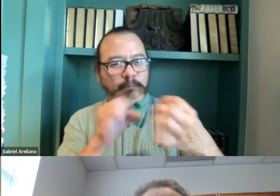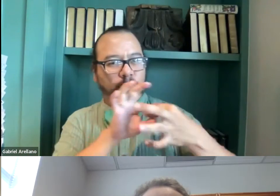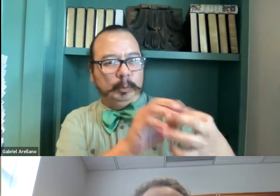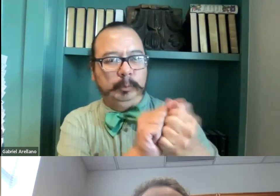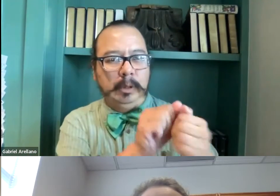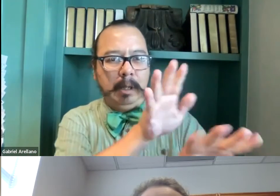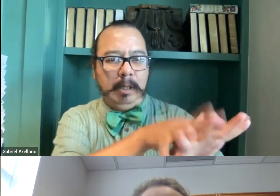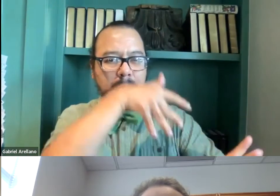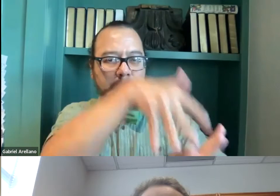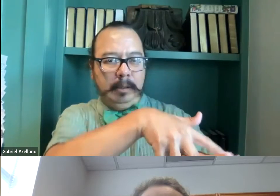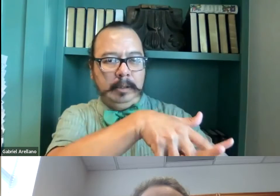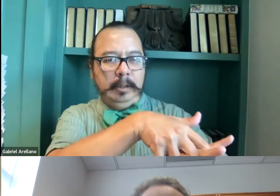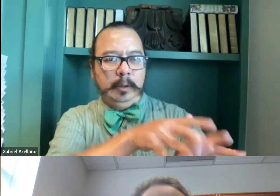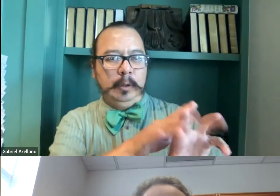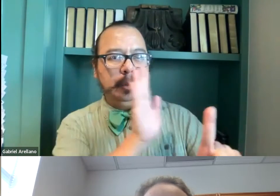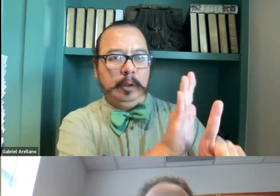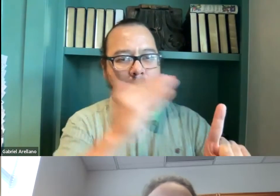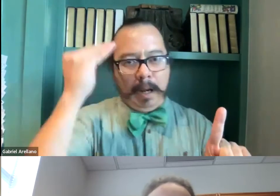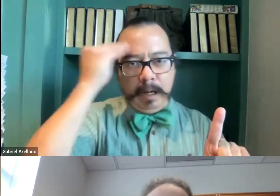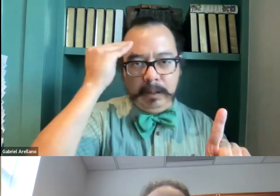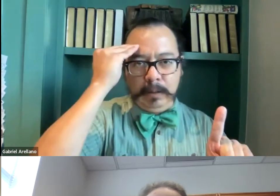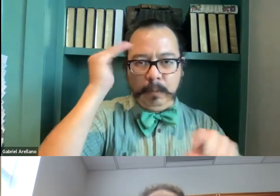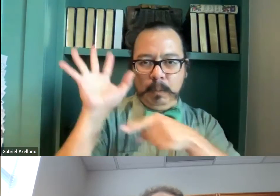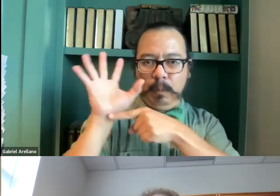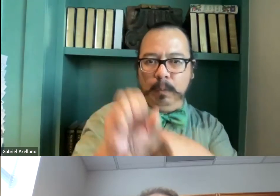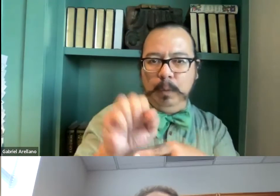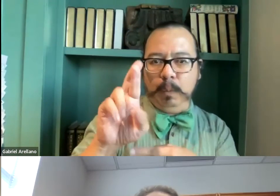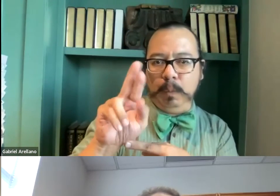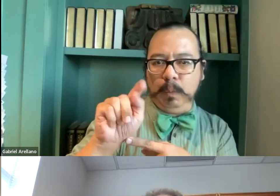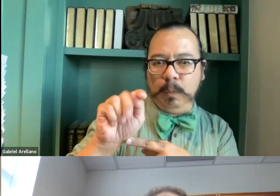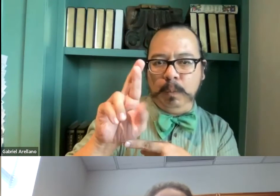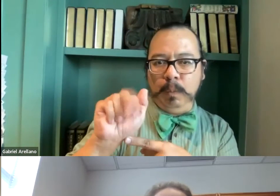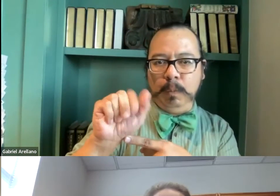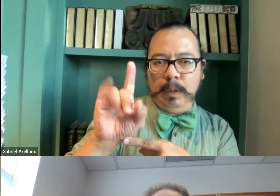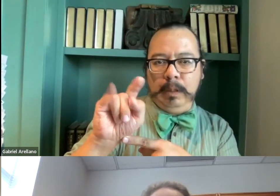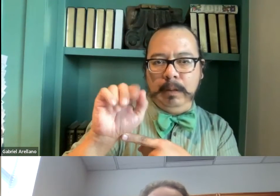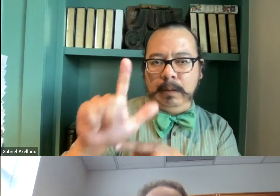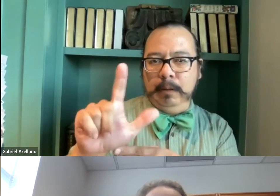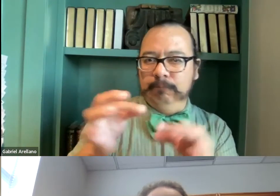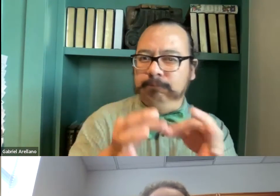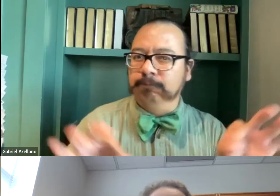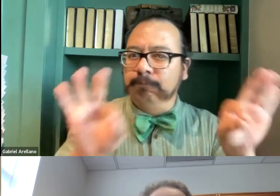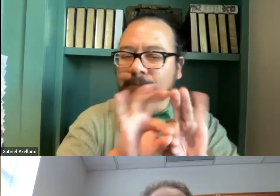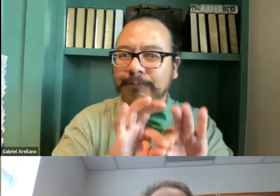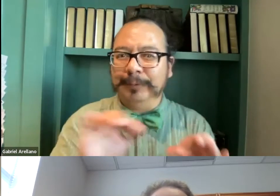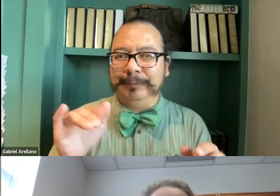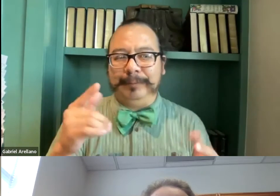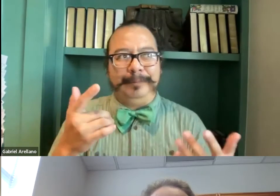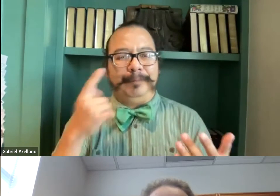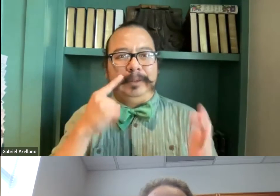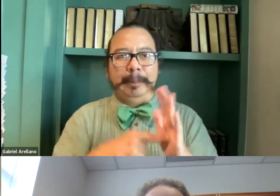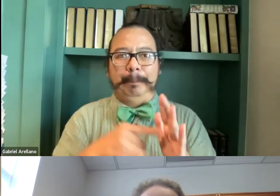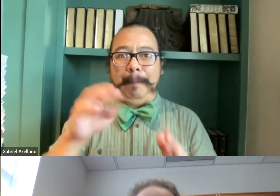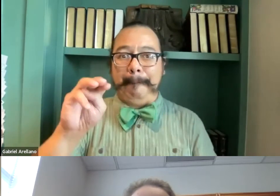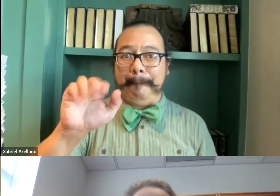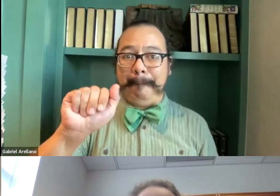Sign Language Interpreter | Paola Morales del Castillo, they: uh a a a big proponent of uh indigenous um knowledge and traditions. Heritage uh uh traditions,